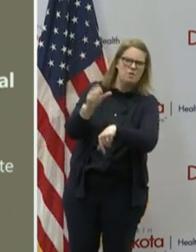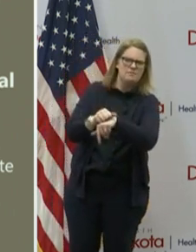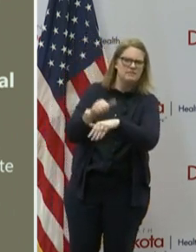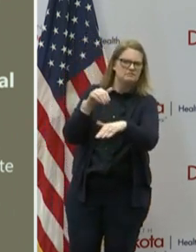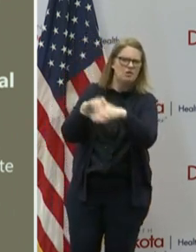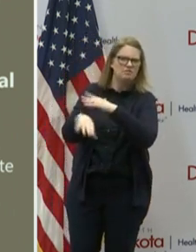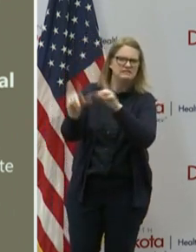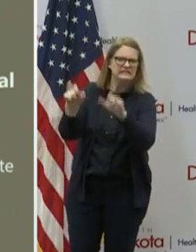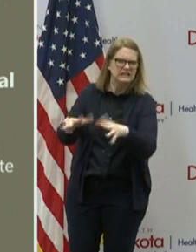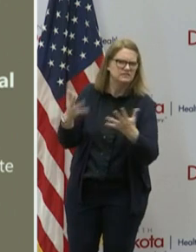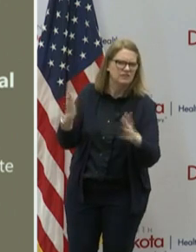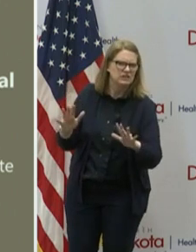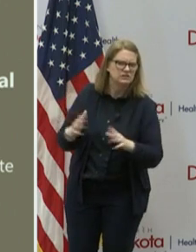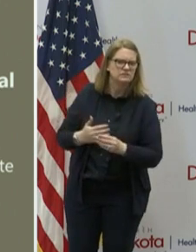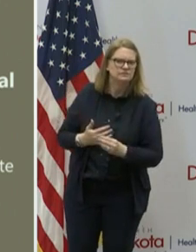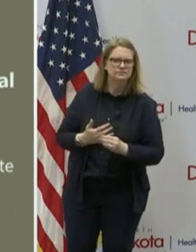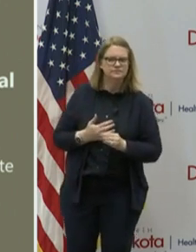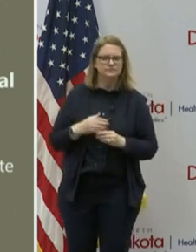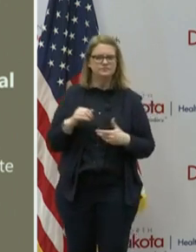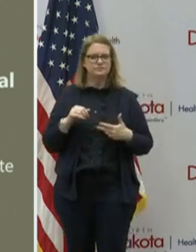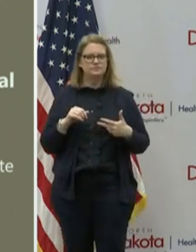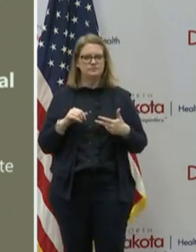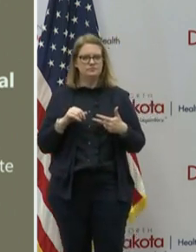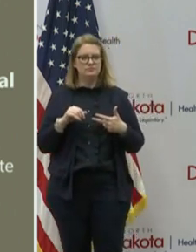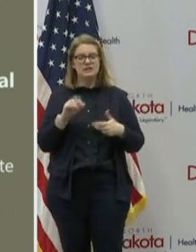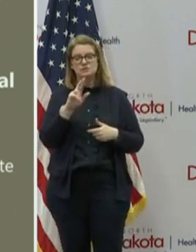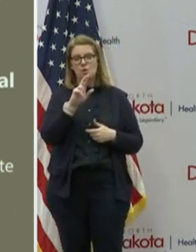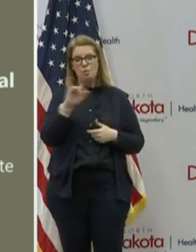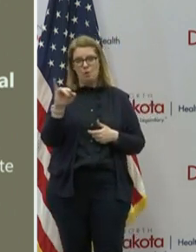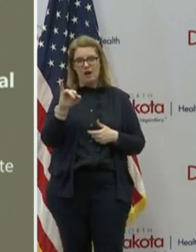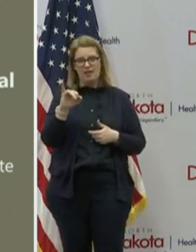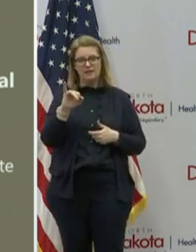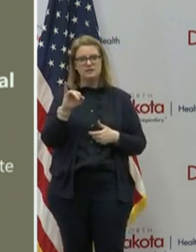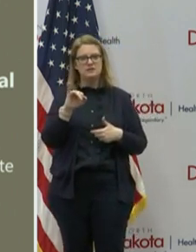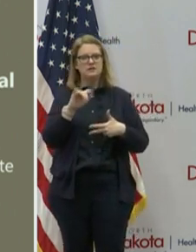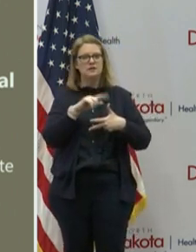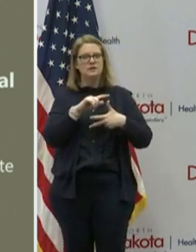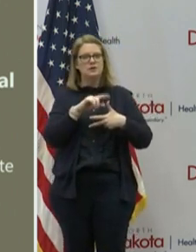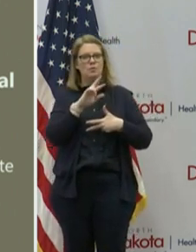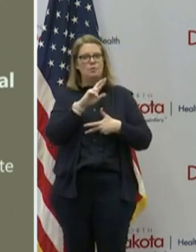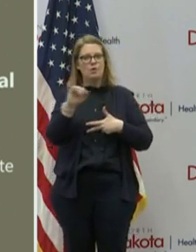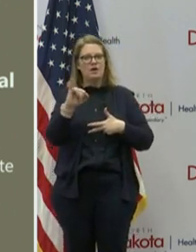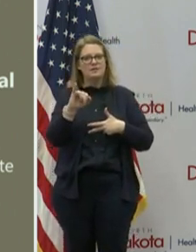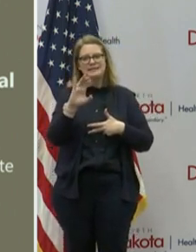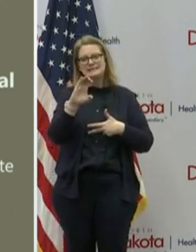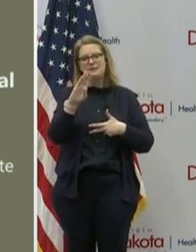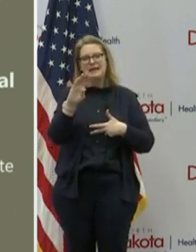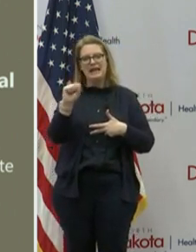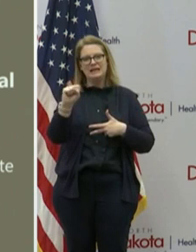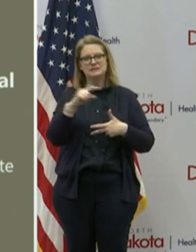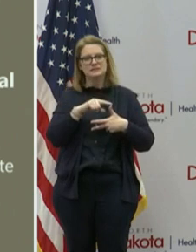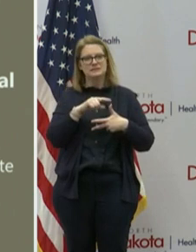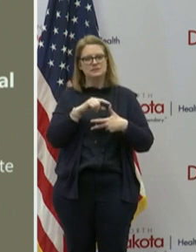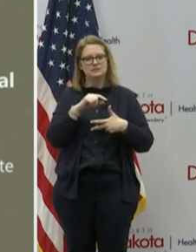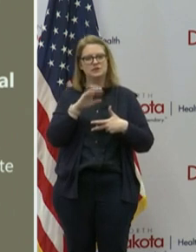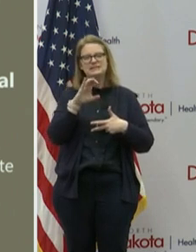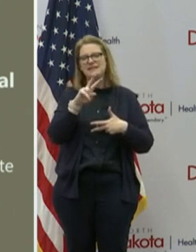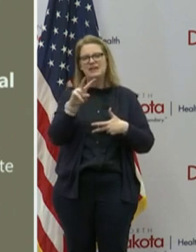LEAD IN TESTING IS WHEN PEOPLE NEED TO TEST, THEY REACH OUT TO THEIR PROVIDER AND GET TESTED.